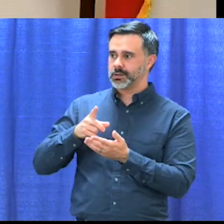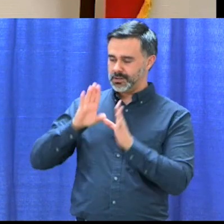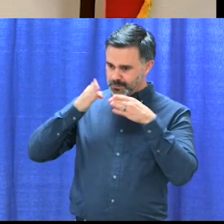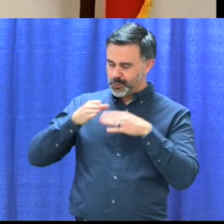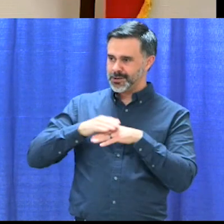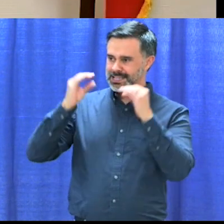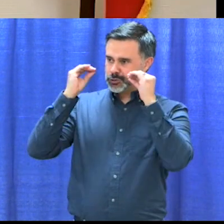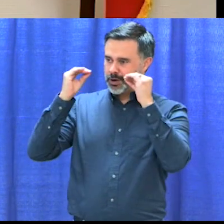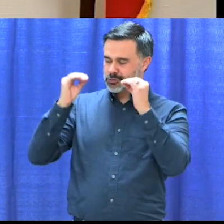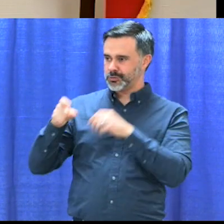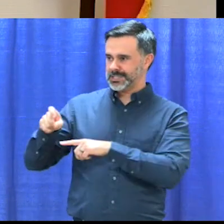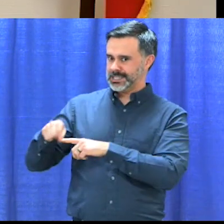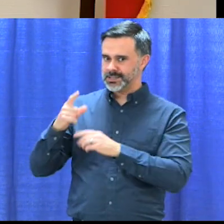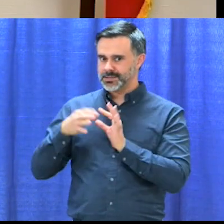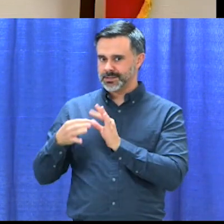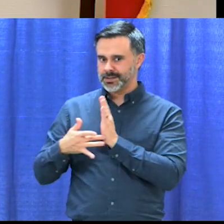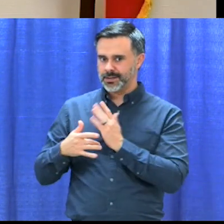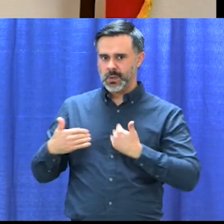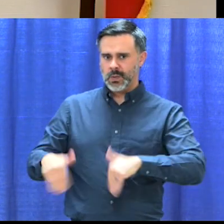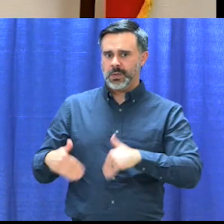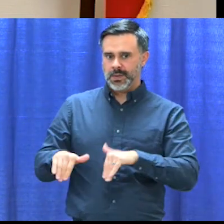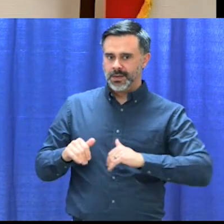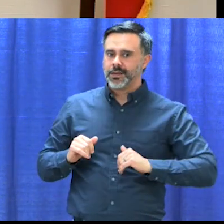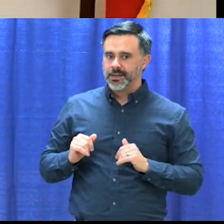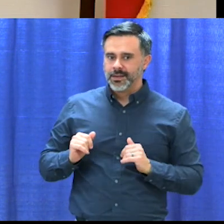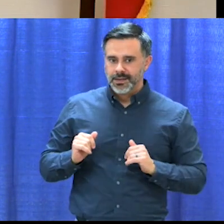to technology consider yourself drafted for the task force.